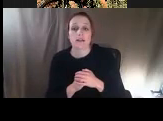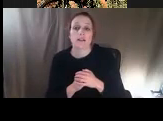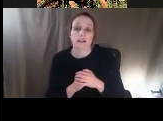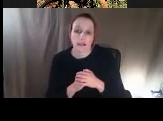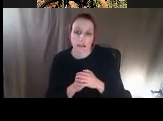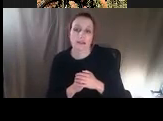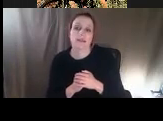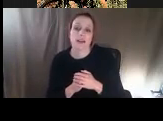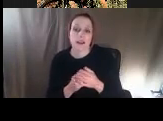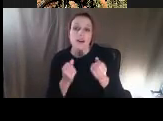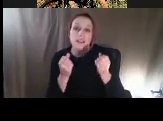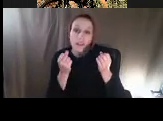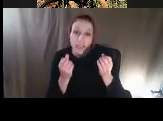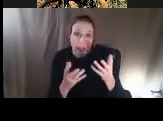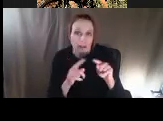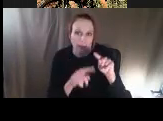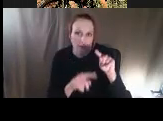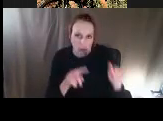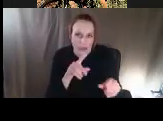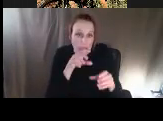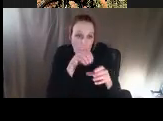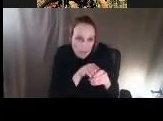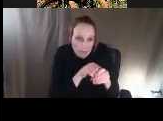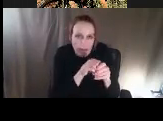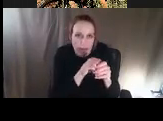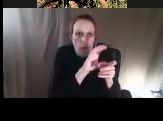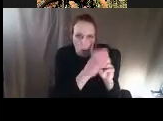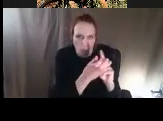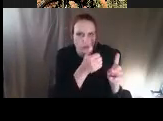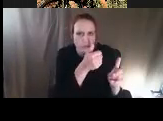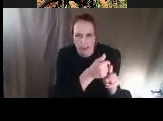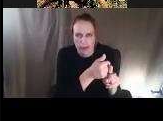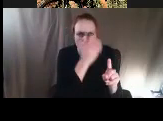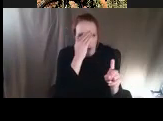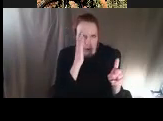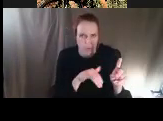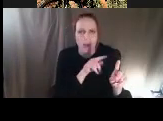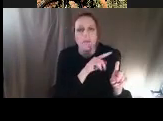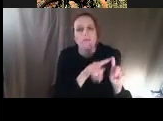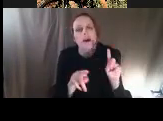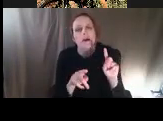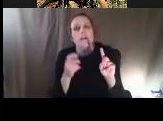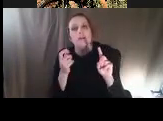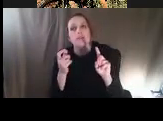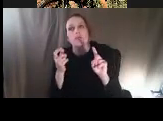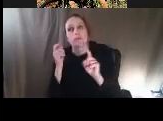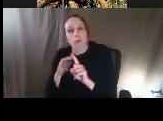given culture, that you start with a framework of understanding cultural differences, and certainly